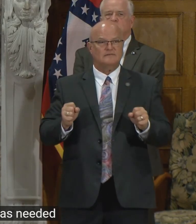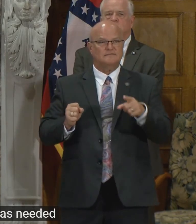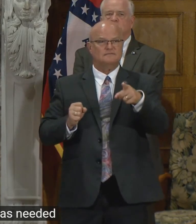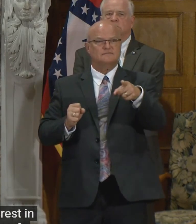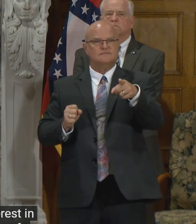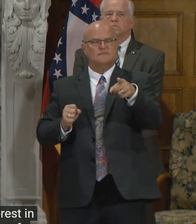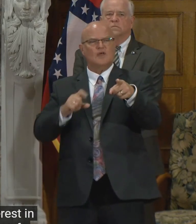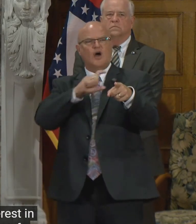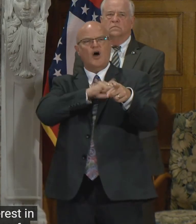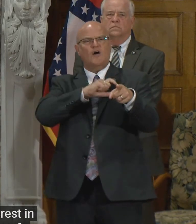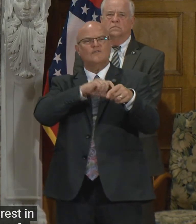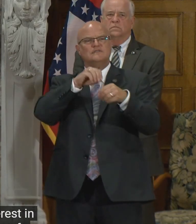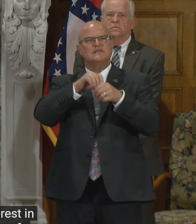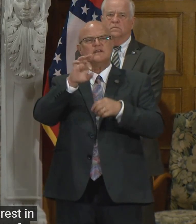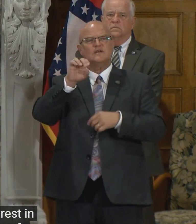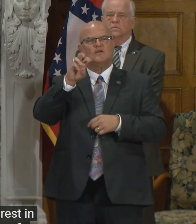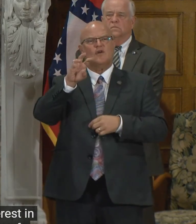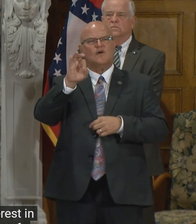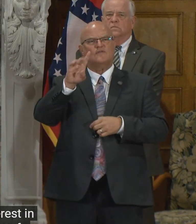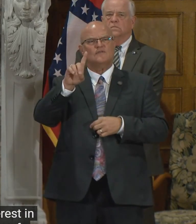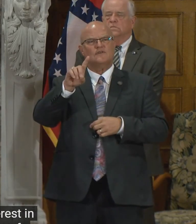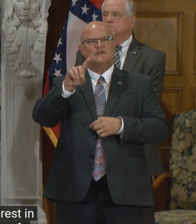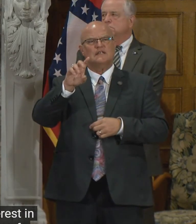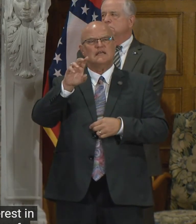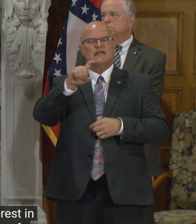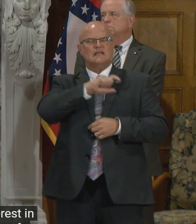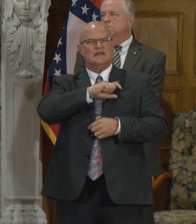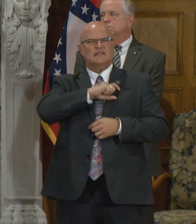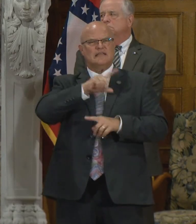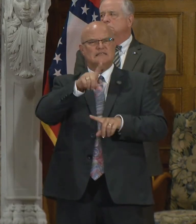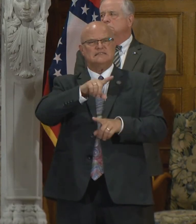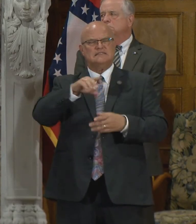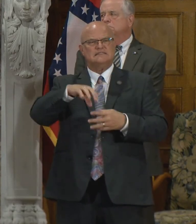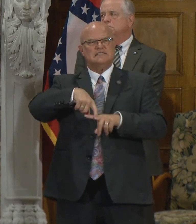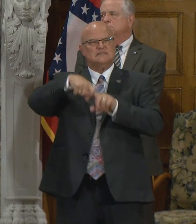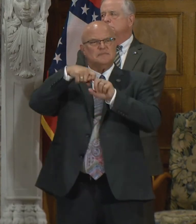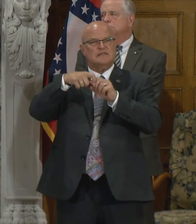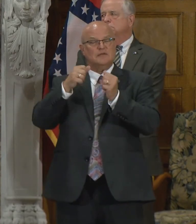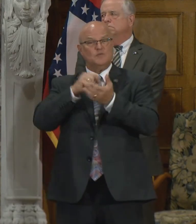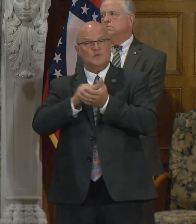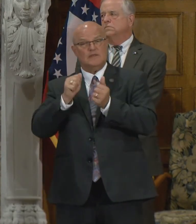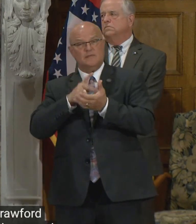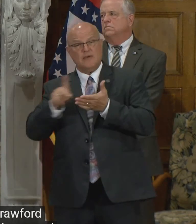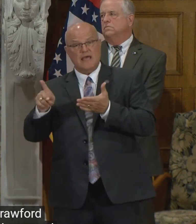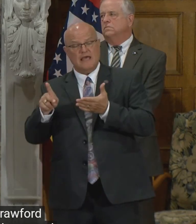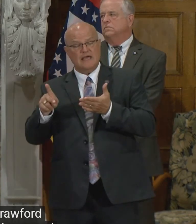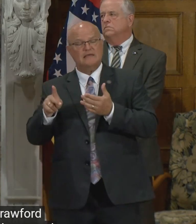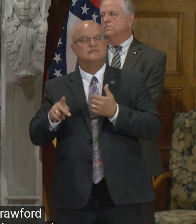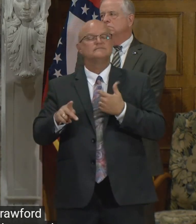Officers in Crawford County suspended with pay and what does the timeline look like for that investigation? They are suspended,